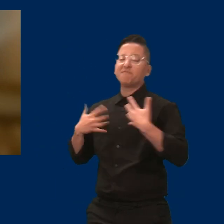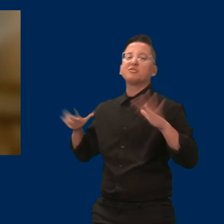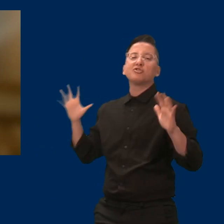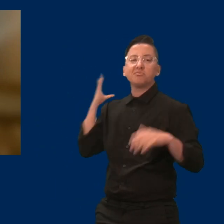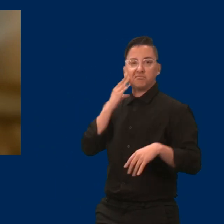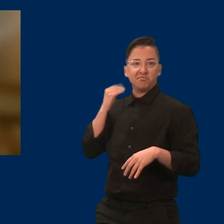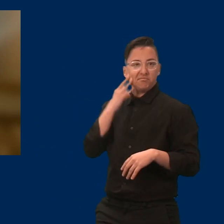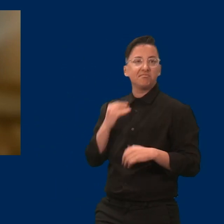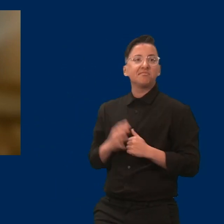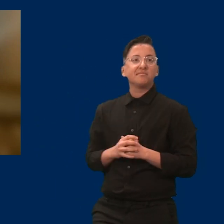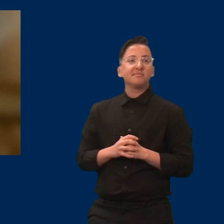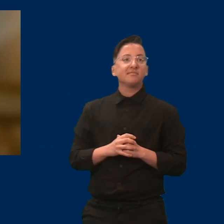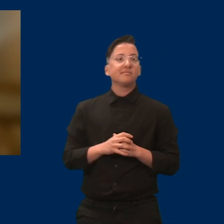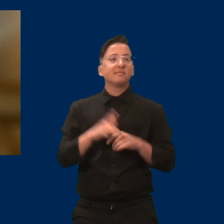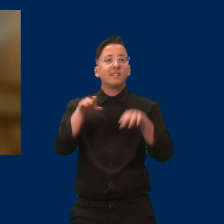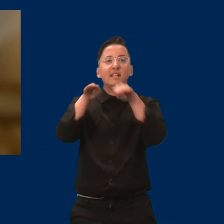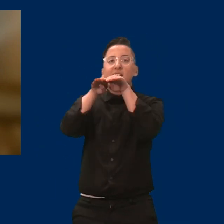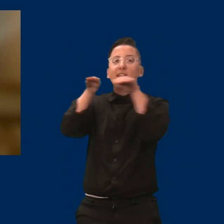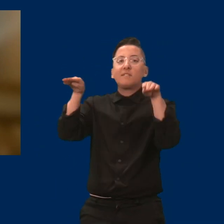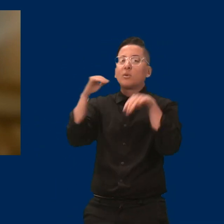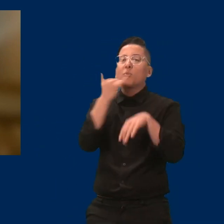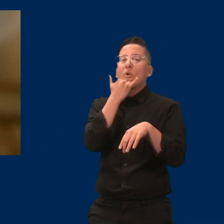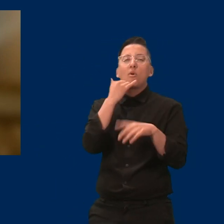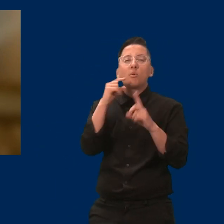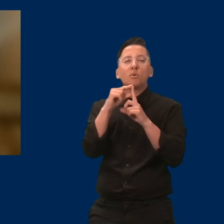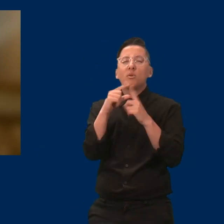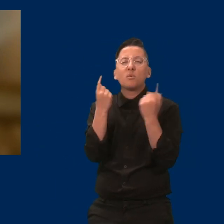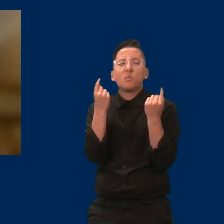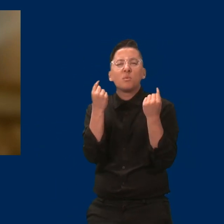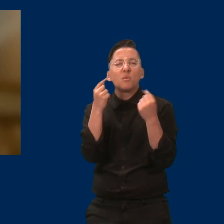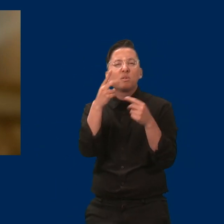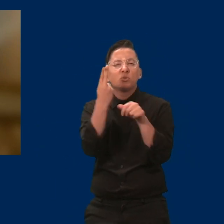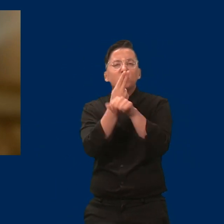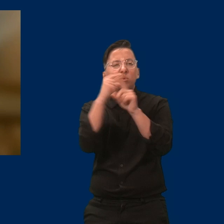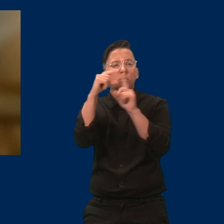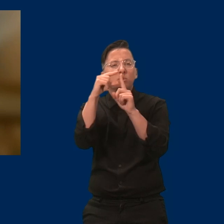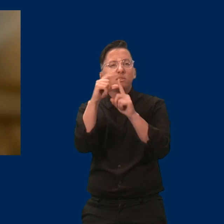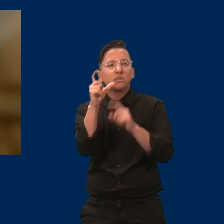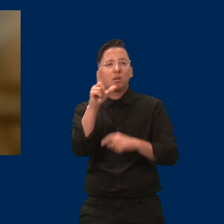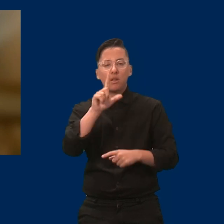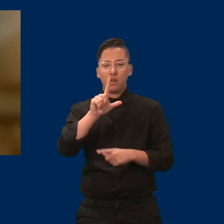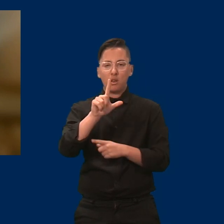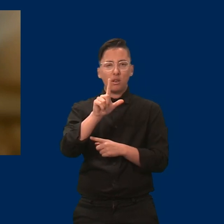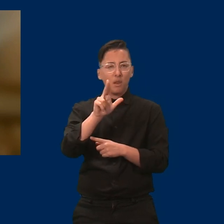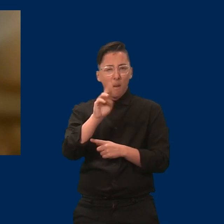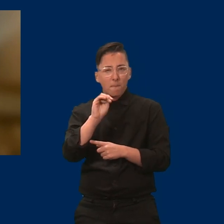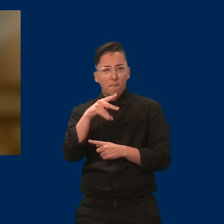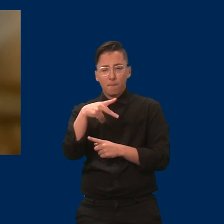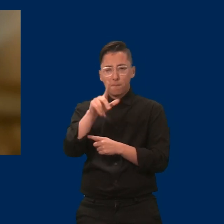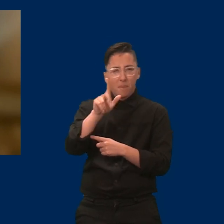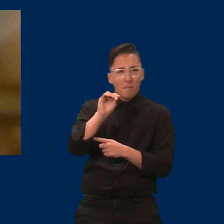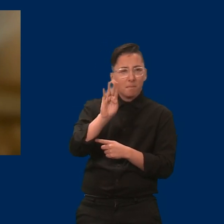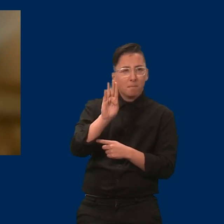Is that the word? Is that the word you use, plumb? (Gage) I think so. (John) That's awesome. That's awesome.